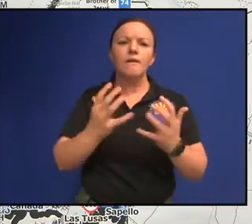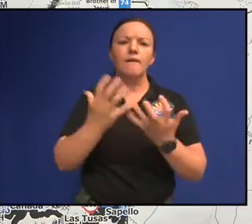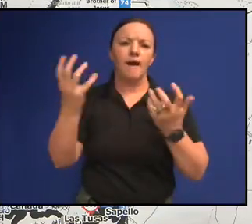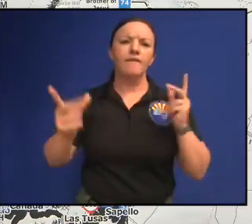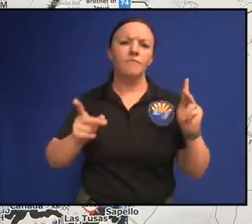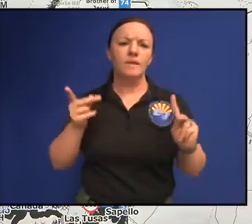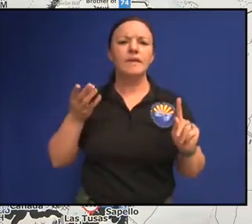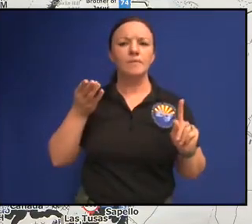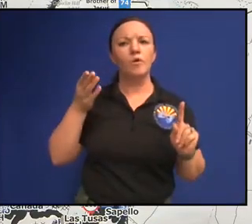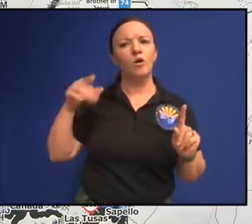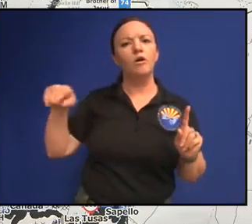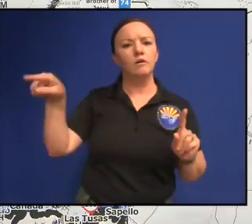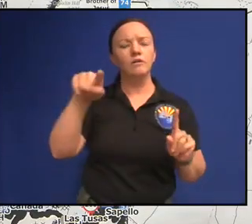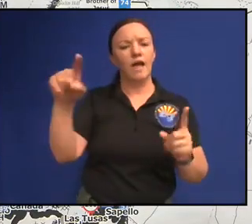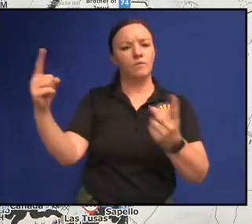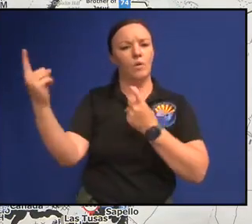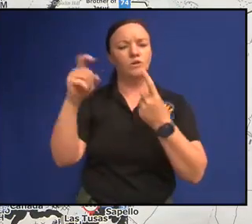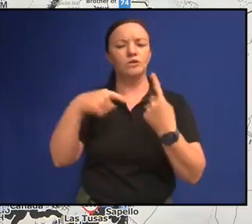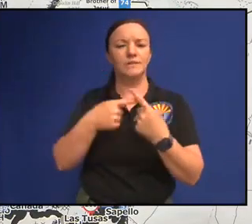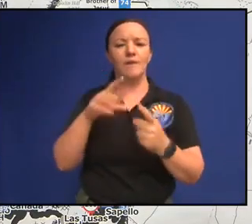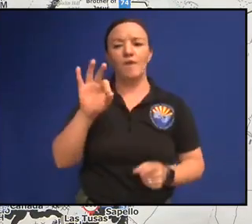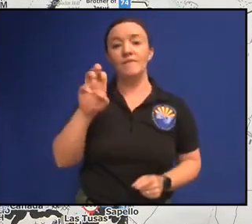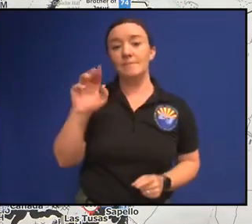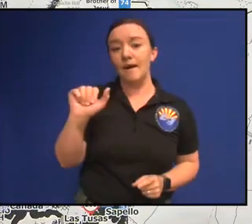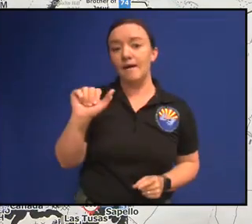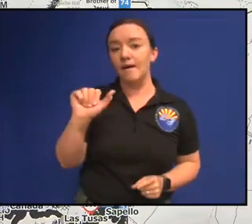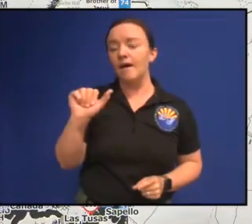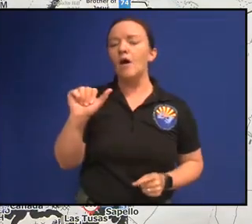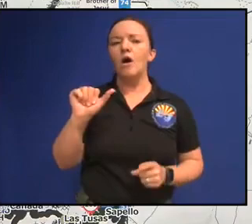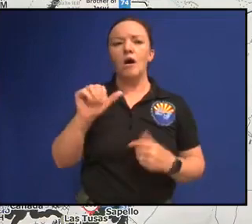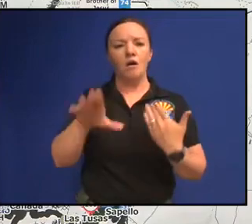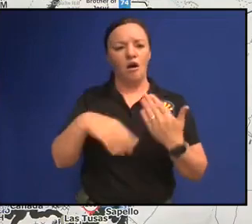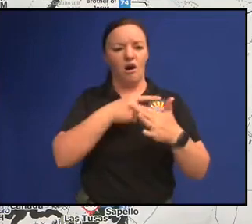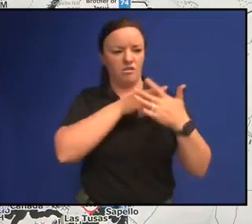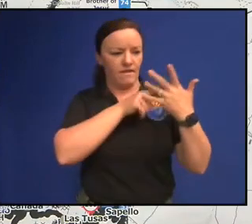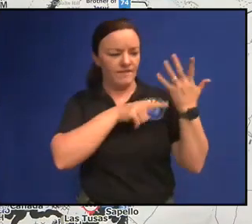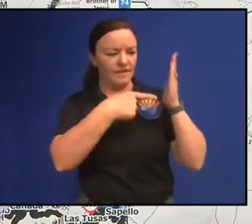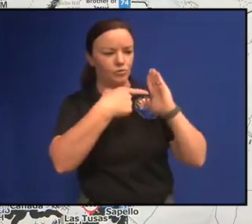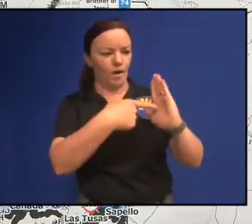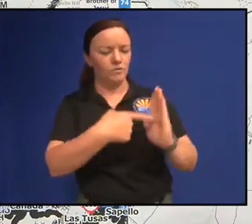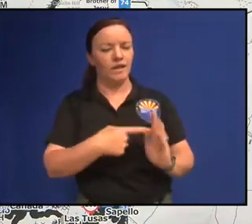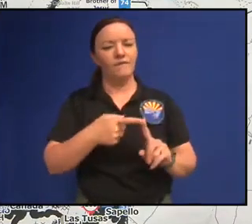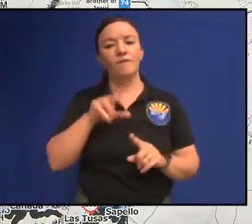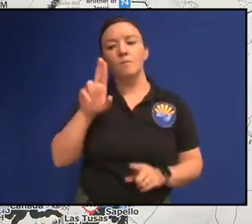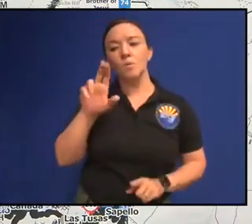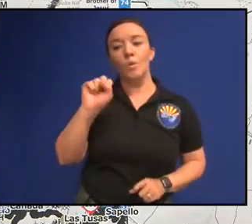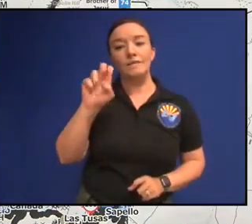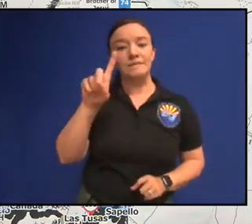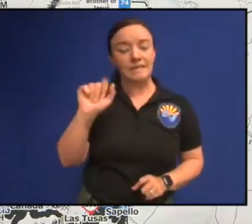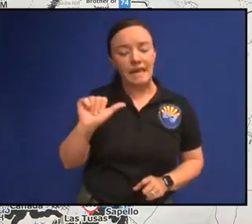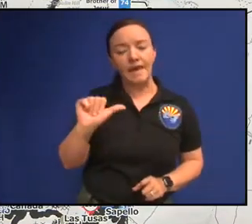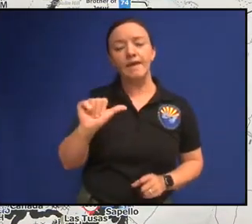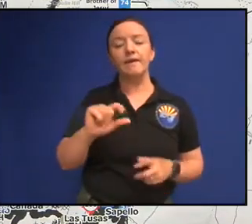HAVE QUESTIONS PERTAINING TO FEMA BUT YOU'RE GOING TO HAVE ALL THESE OTHER REPRESENTATIVES FROM THE USDA, THE